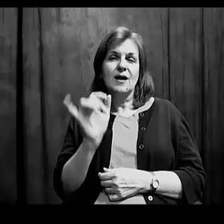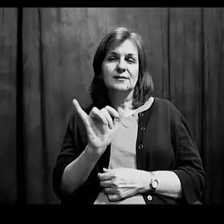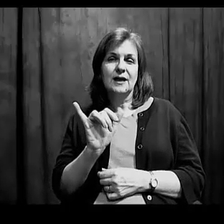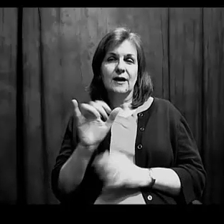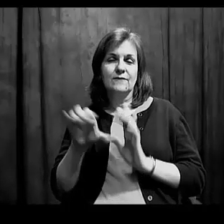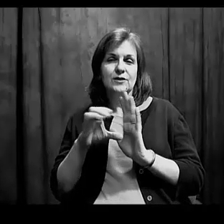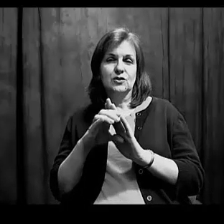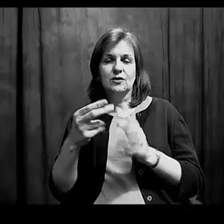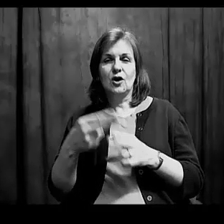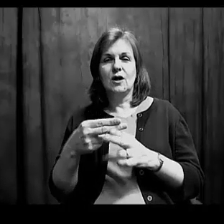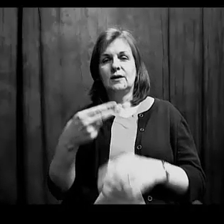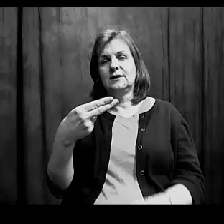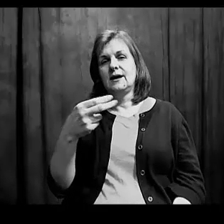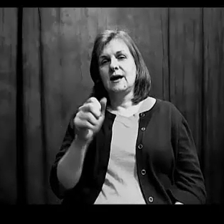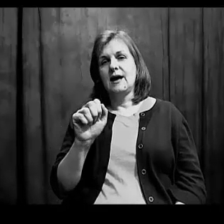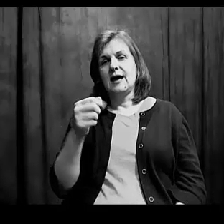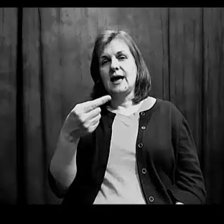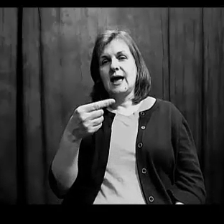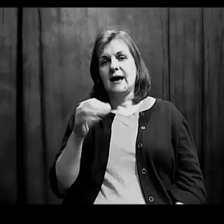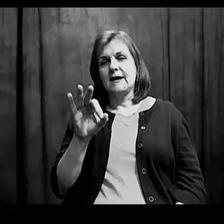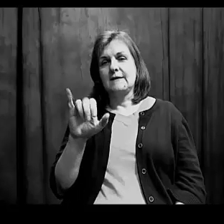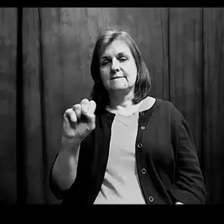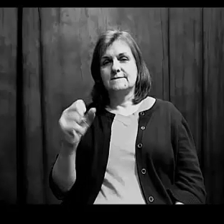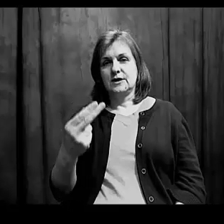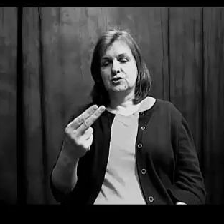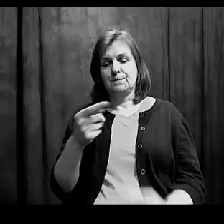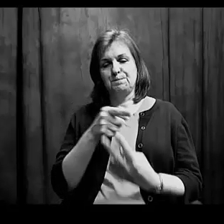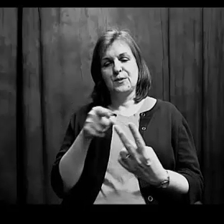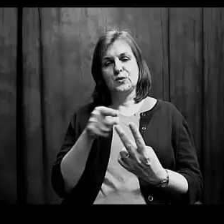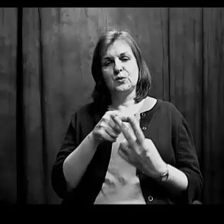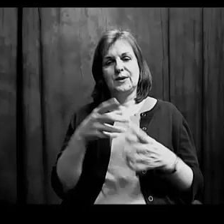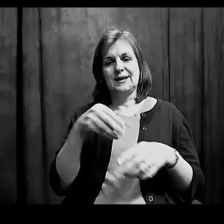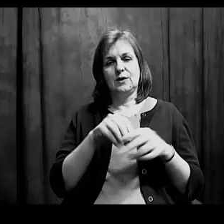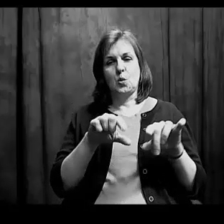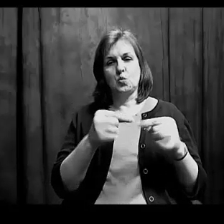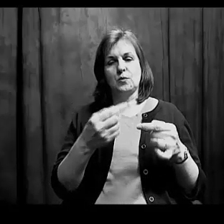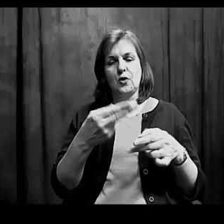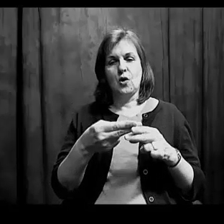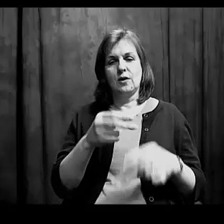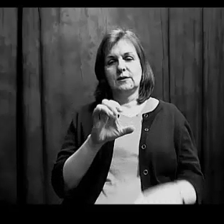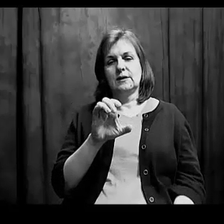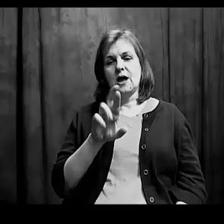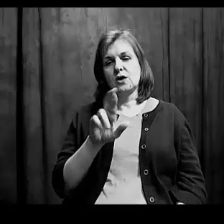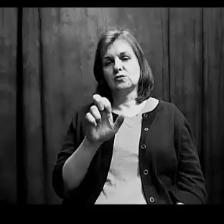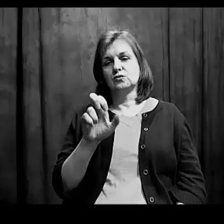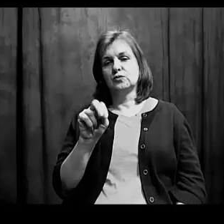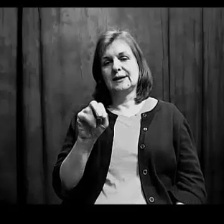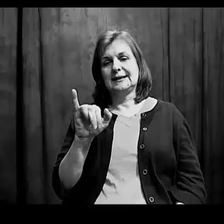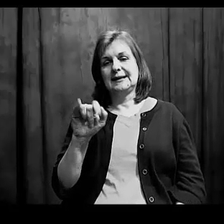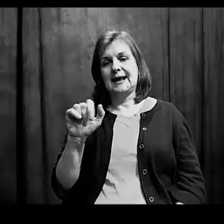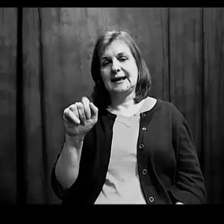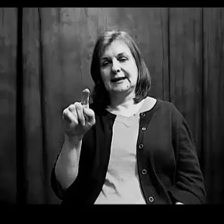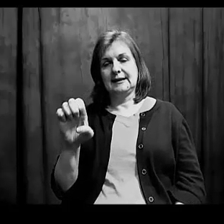as the hag fish so these both actually fit into what we call a craniate category